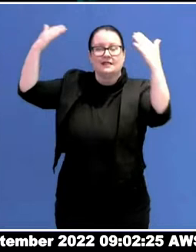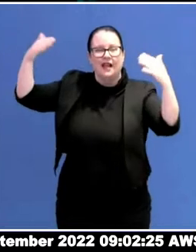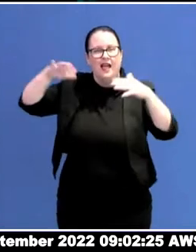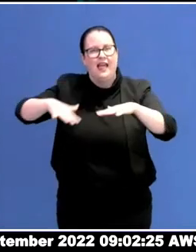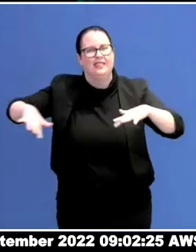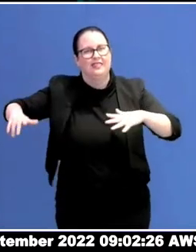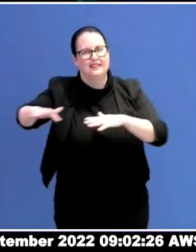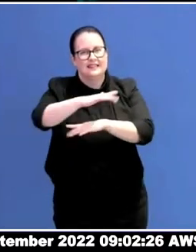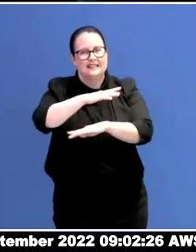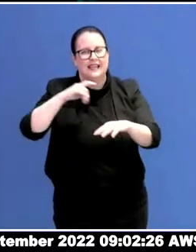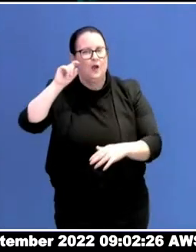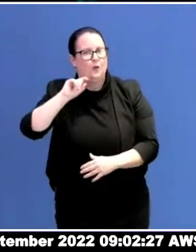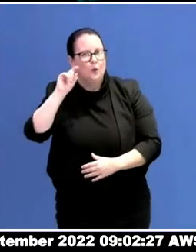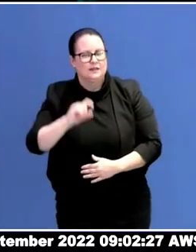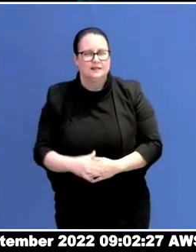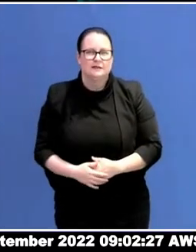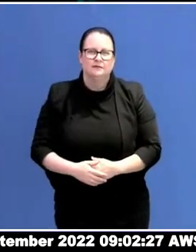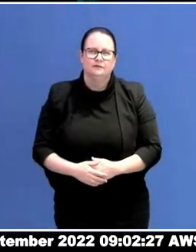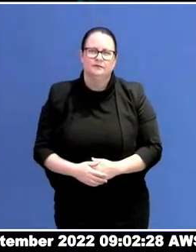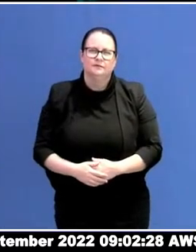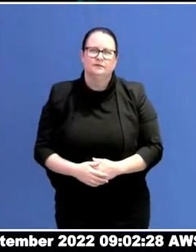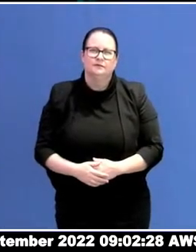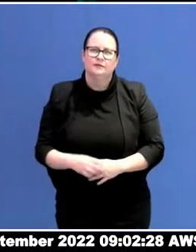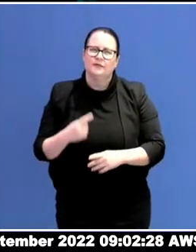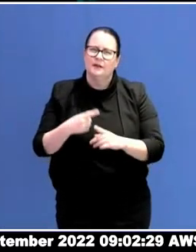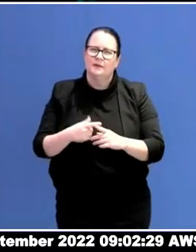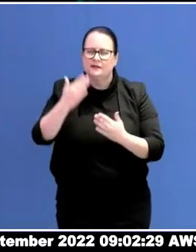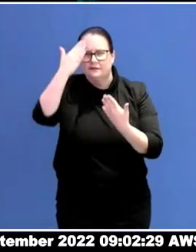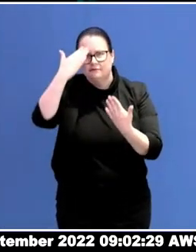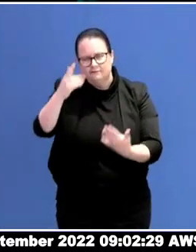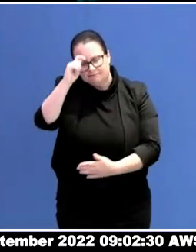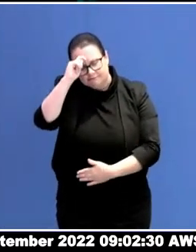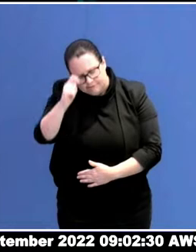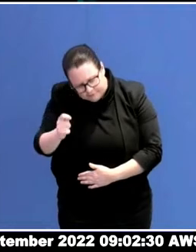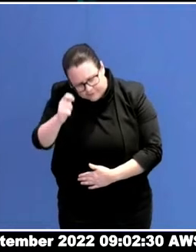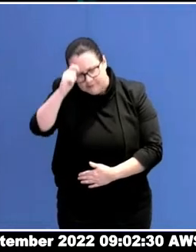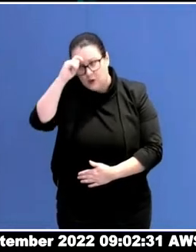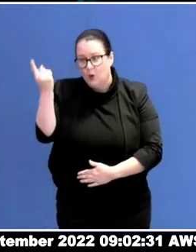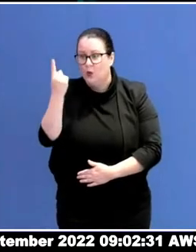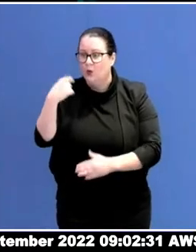Finally, we pay our deep respect to First Nations people here today and who are